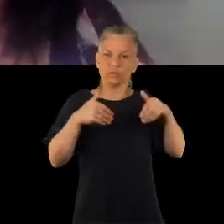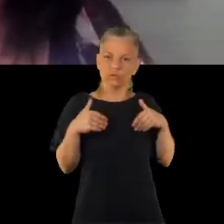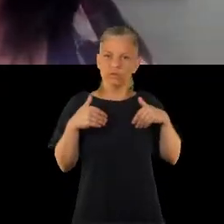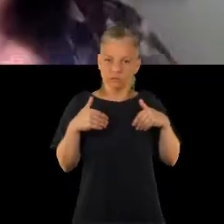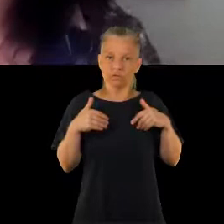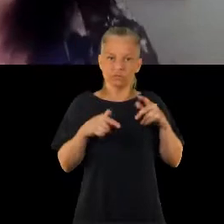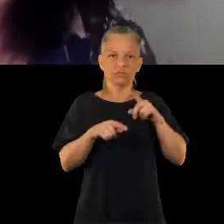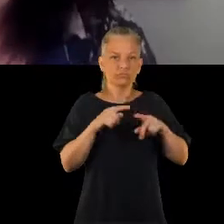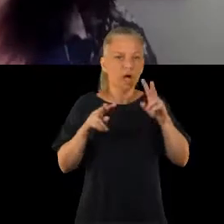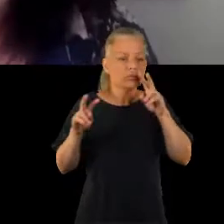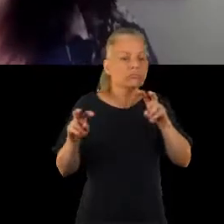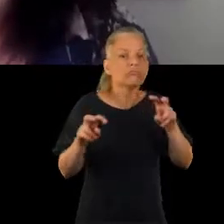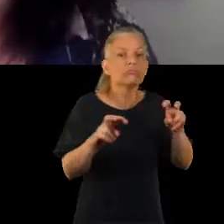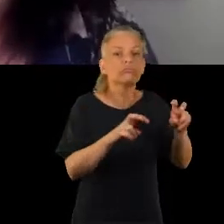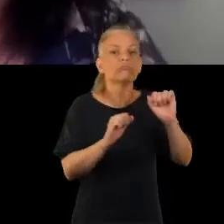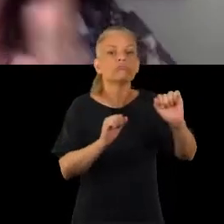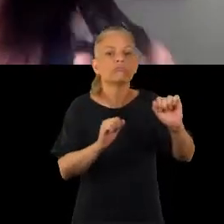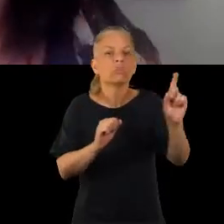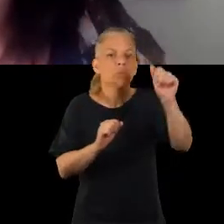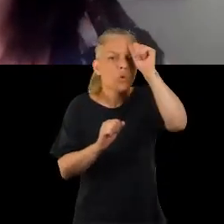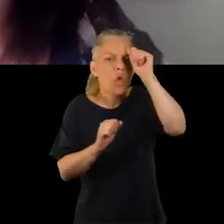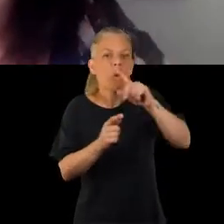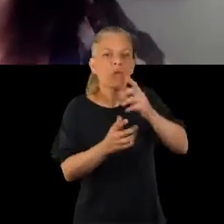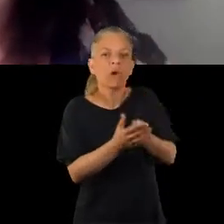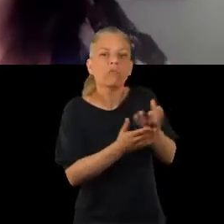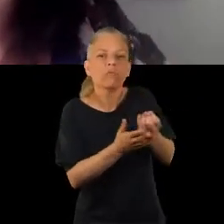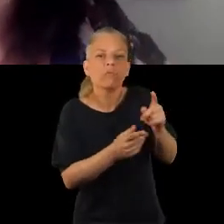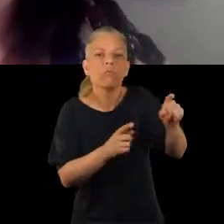I’m not using health competencies, I’m using competencies from social justice and community